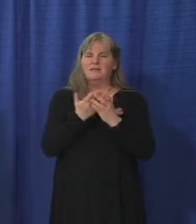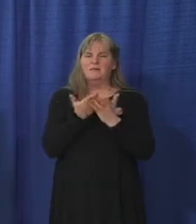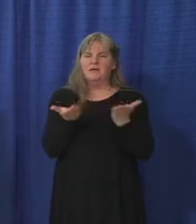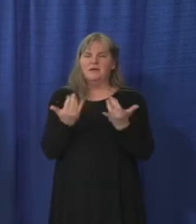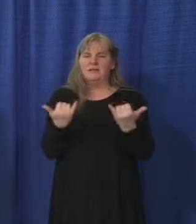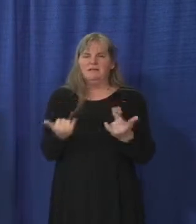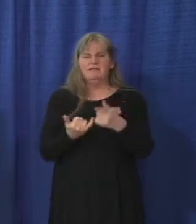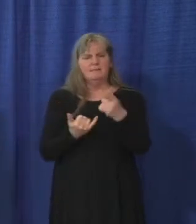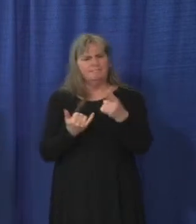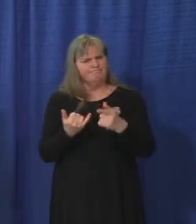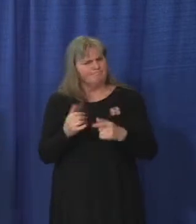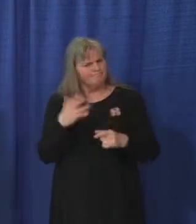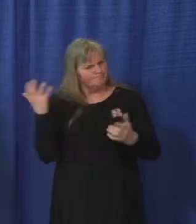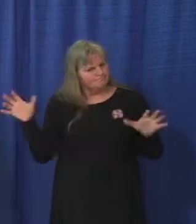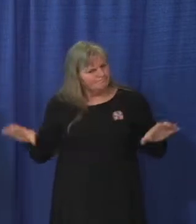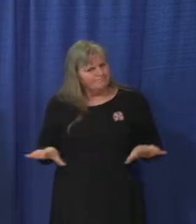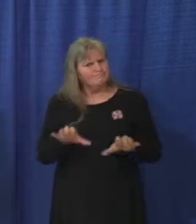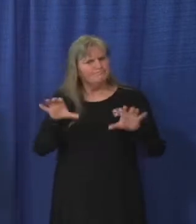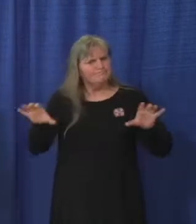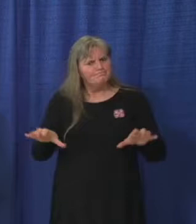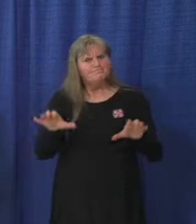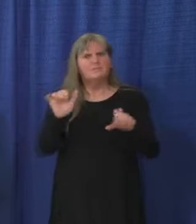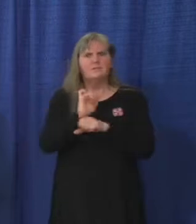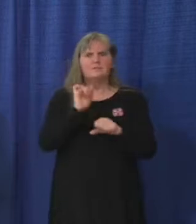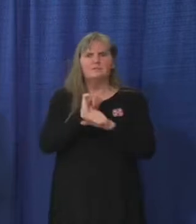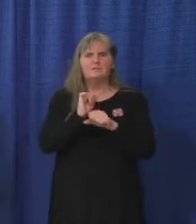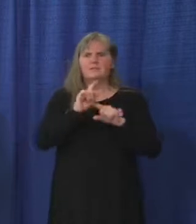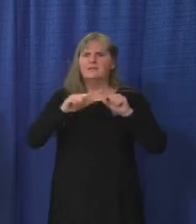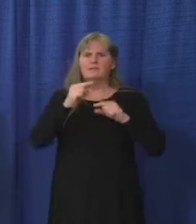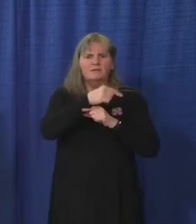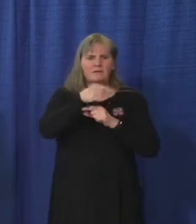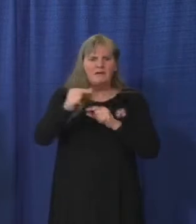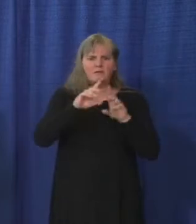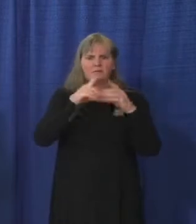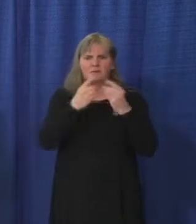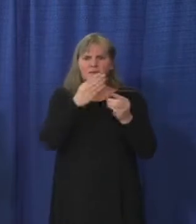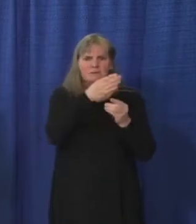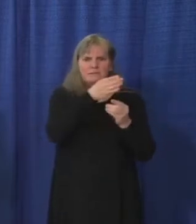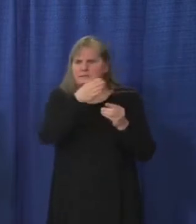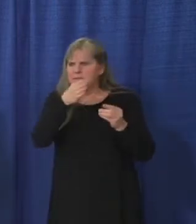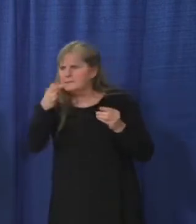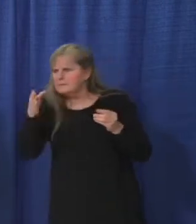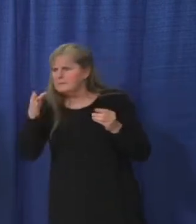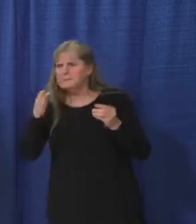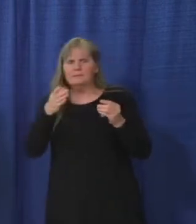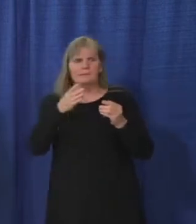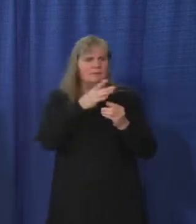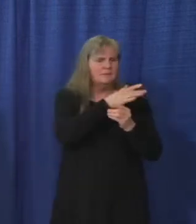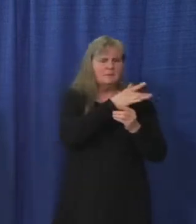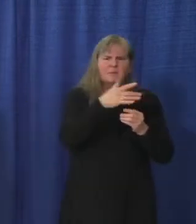working across government and with departments really tireless work. That's the way they took this